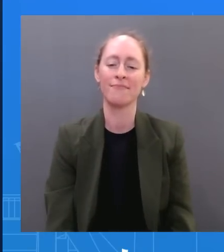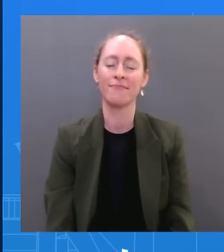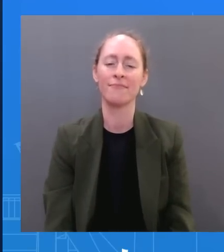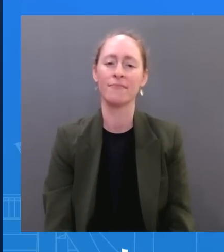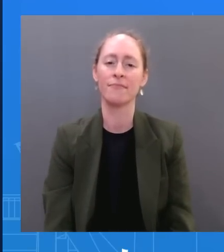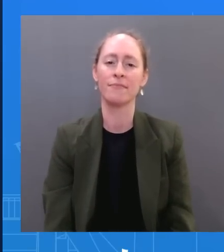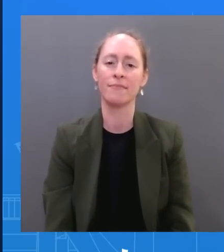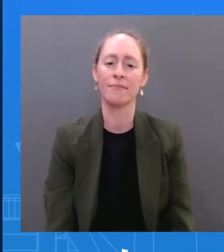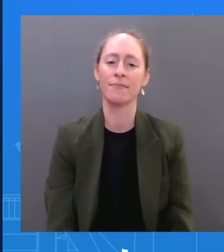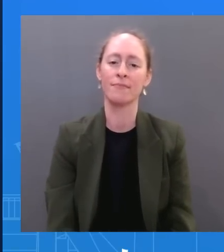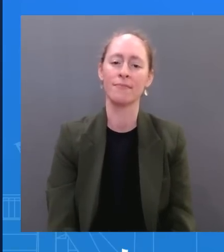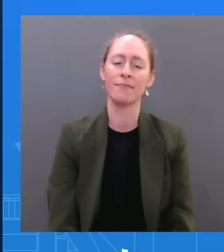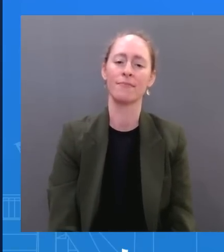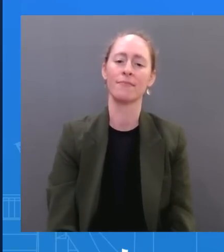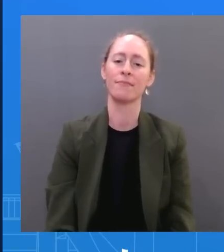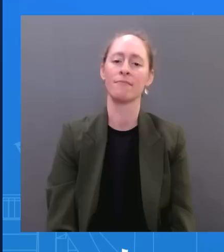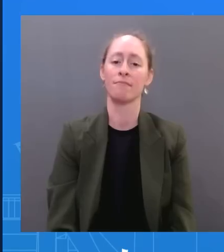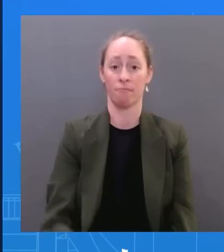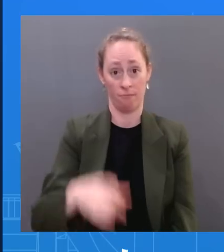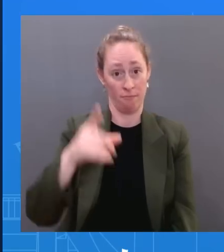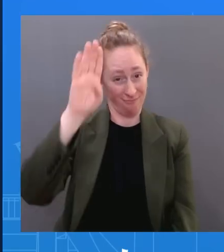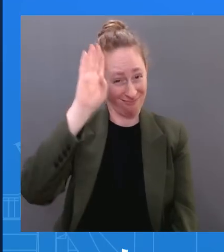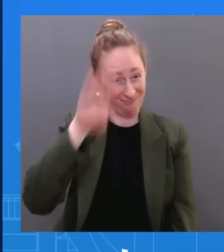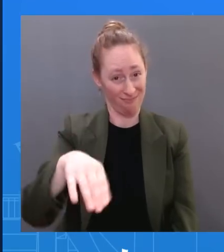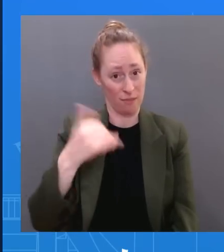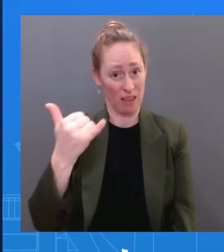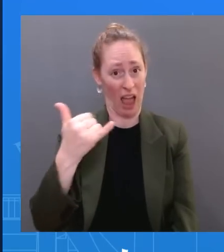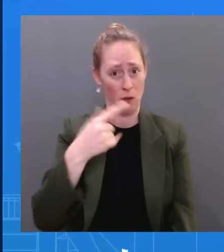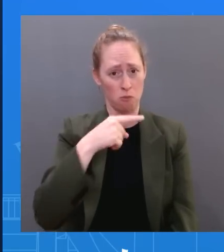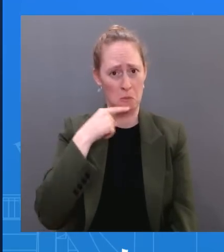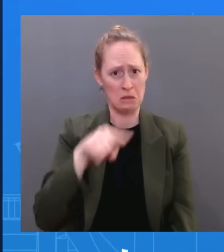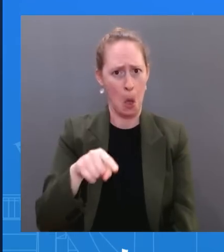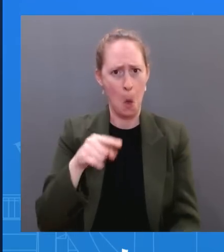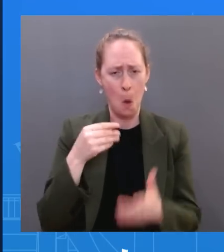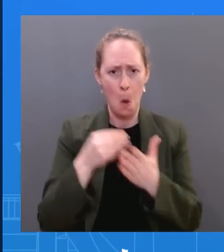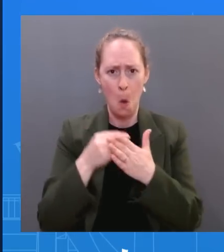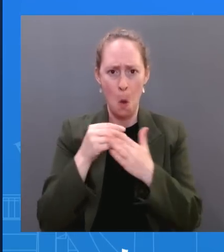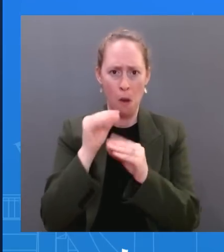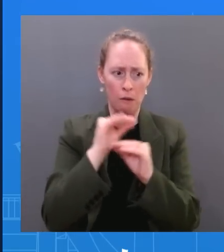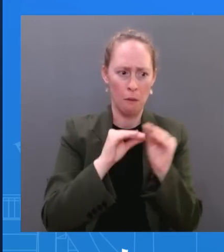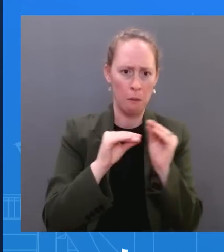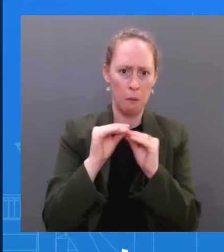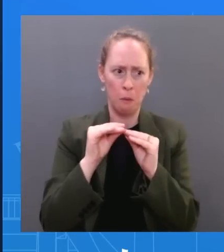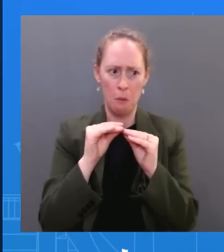as it tries to grind out territory in the east, this is coming at a cost to the sustainment of its own weapons.